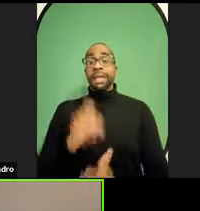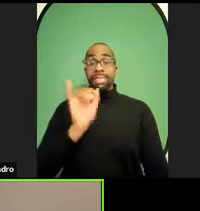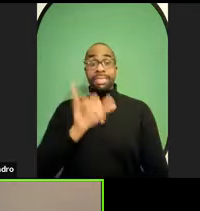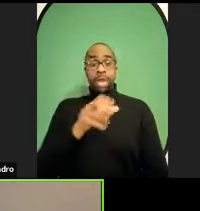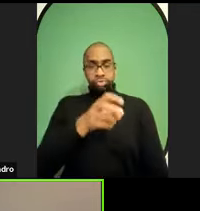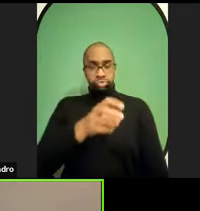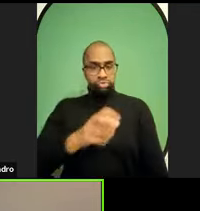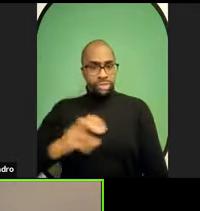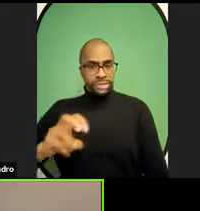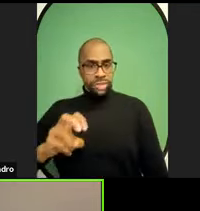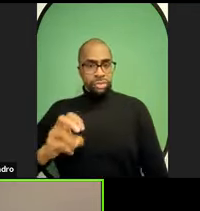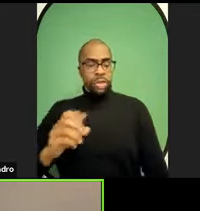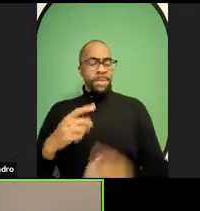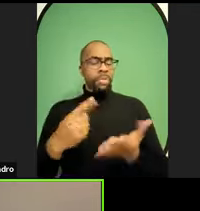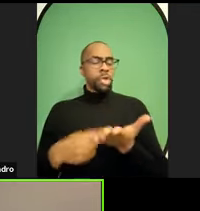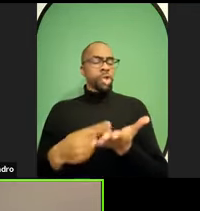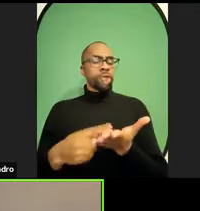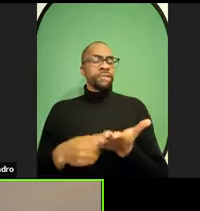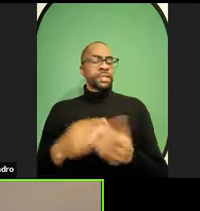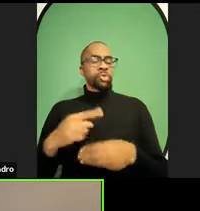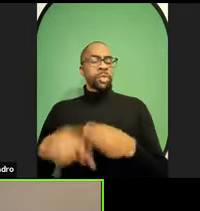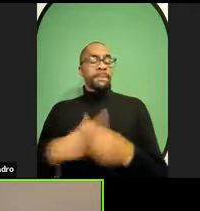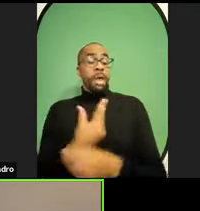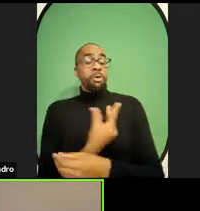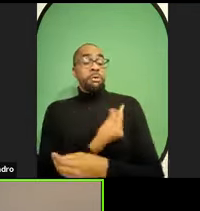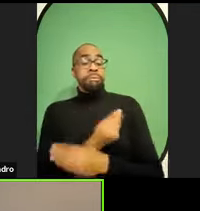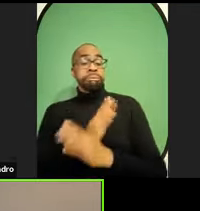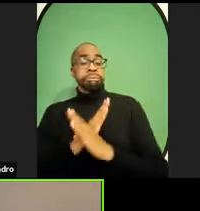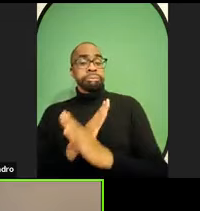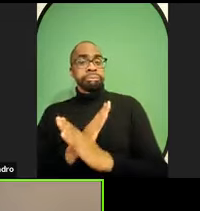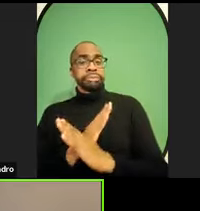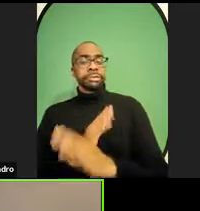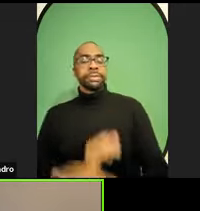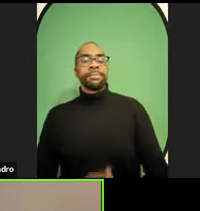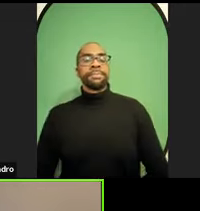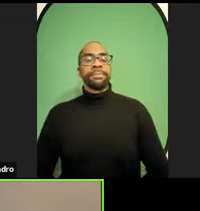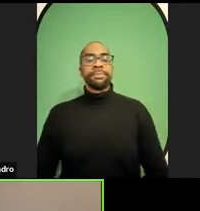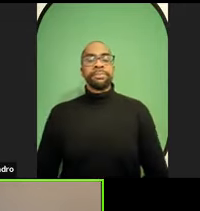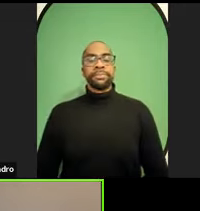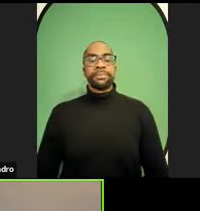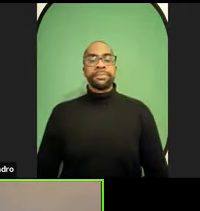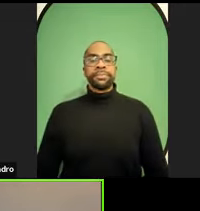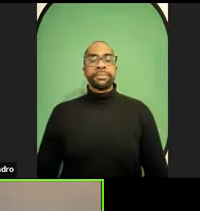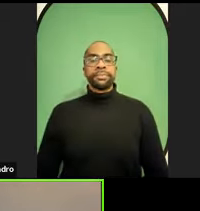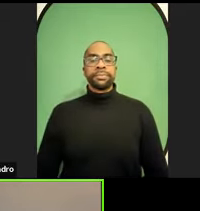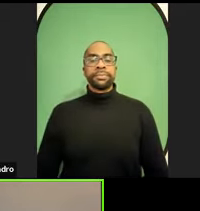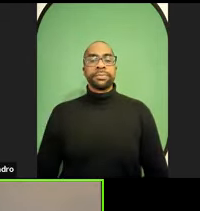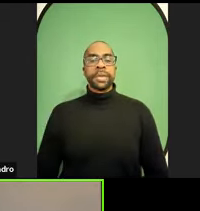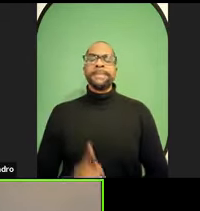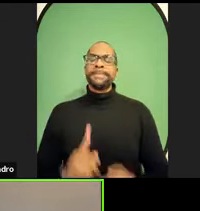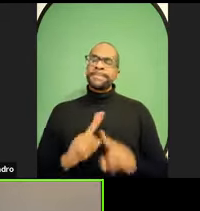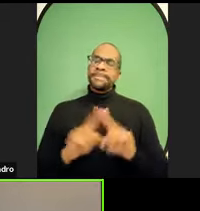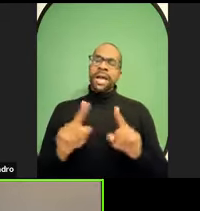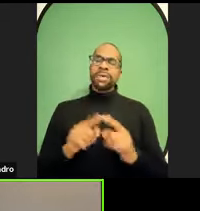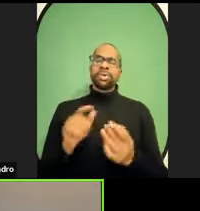days. And those those things translation transitioned over as l to the conversations to the conversations around vaccines. es, I think, in es. I think in general there